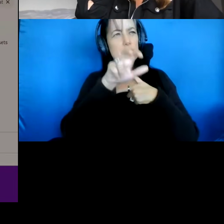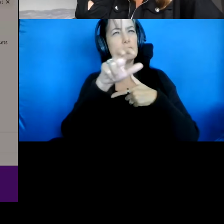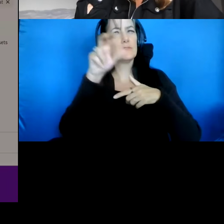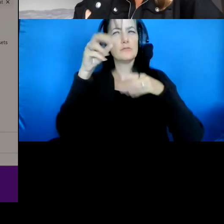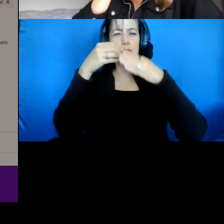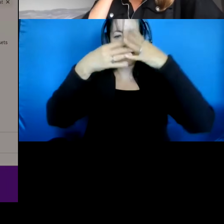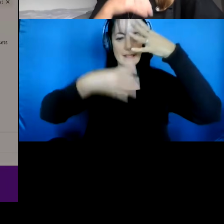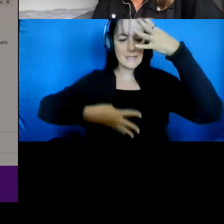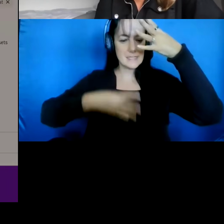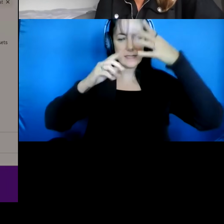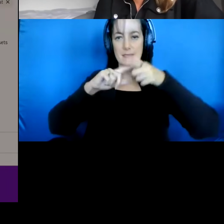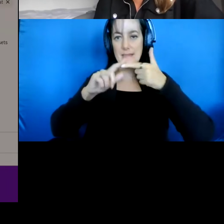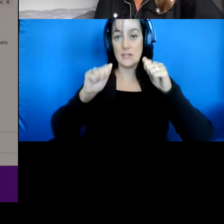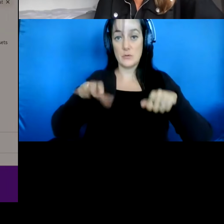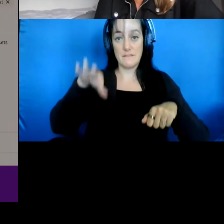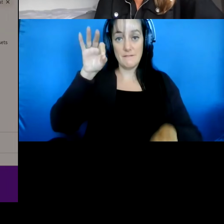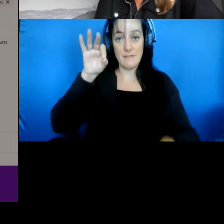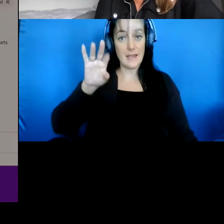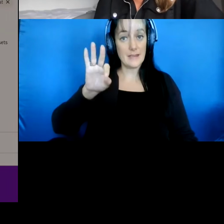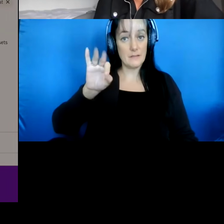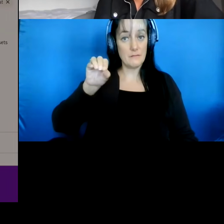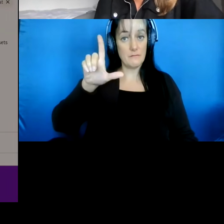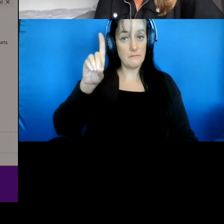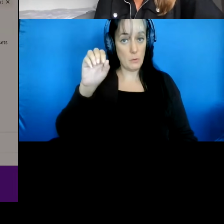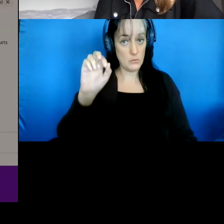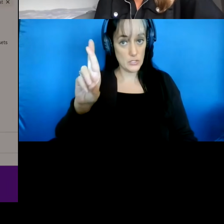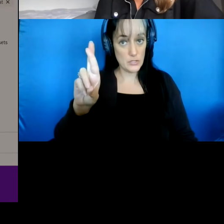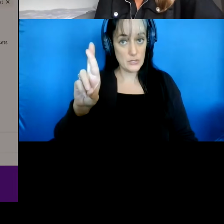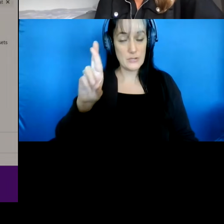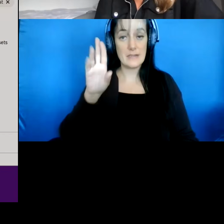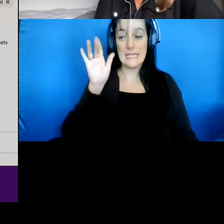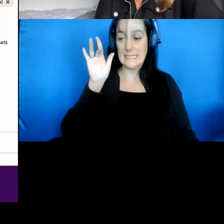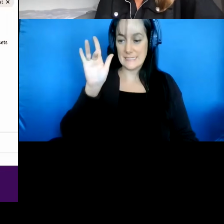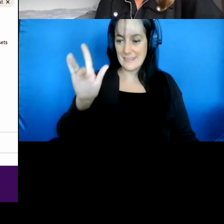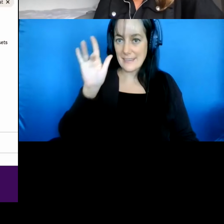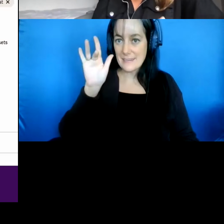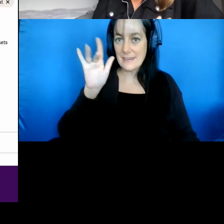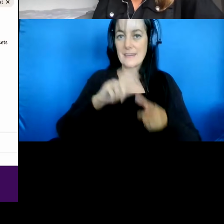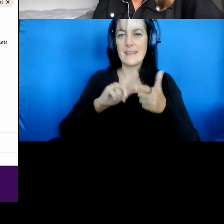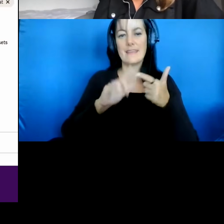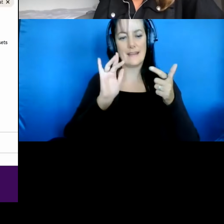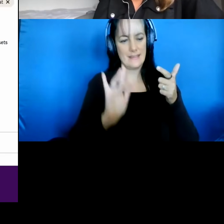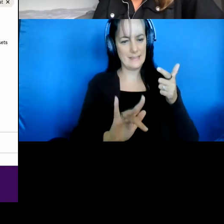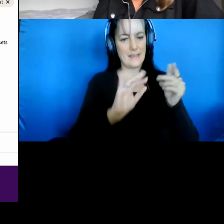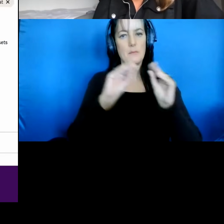folder that you want to move your item to, select it and then select move. Fully mouse and